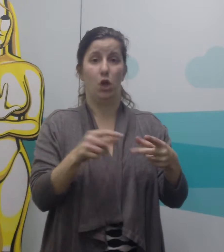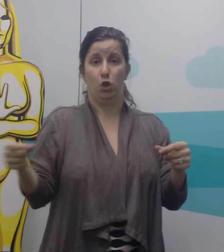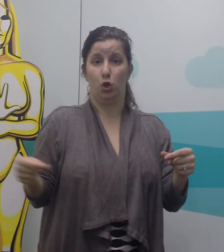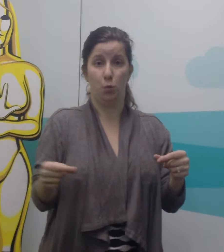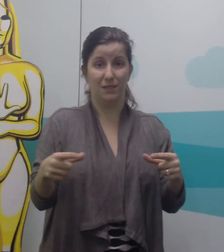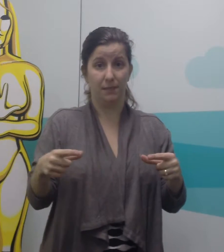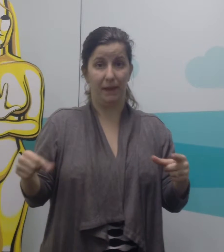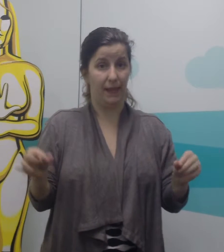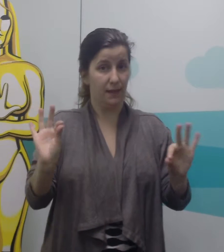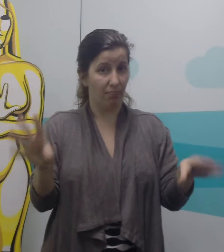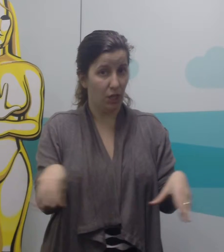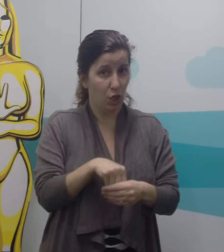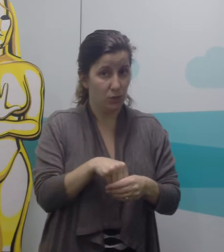2. You didn't provide the movie on a USB